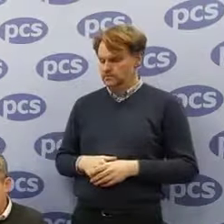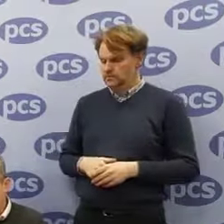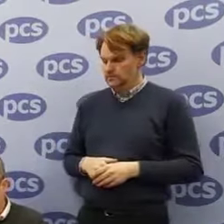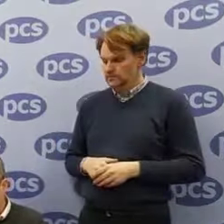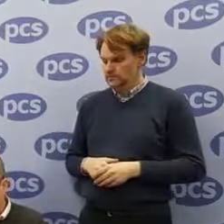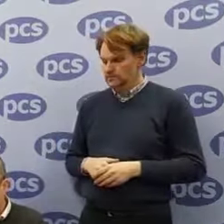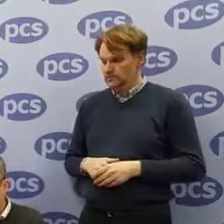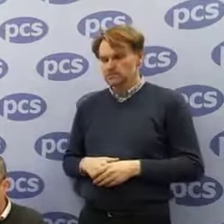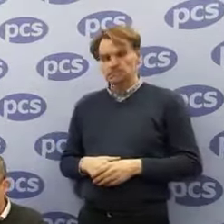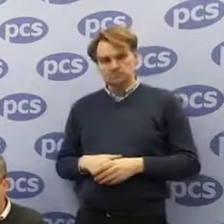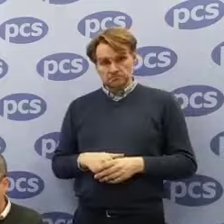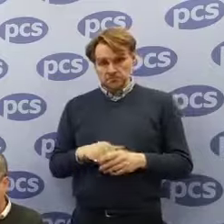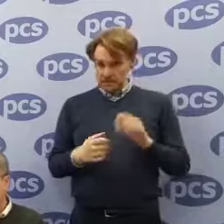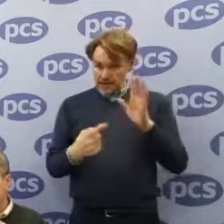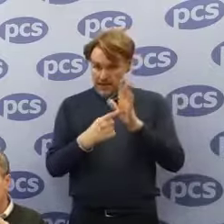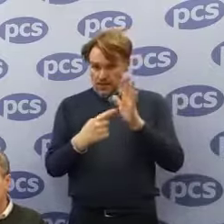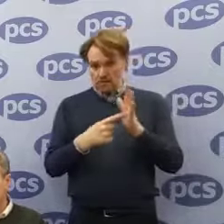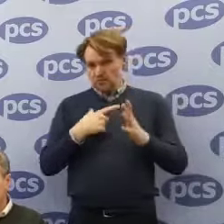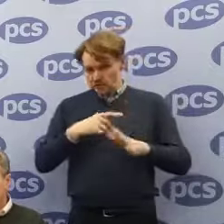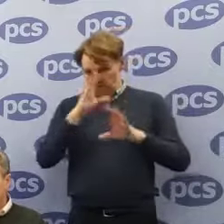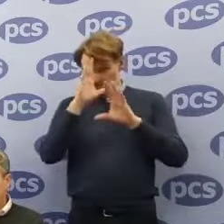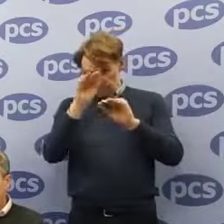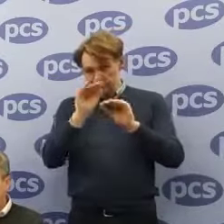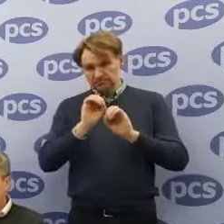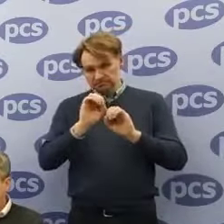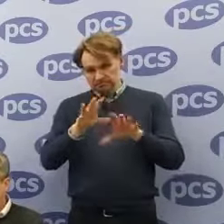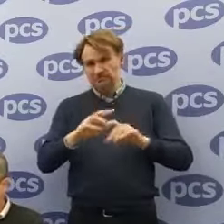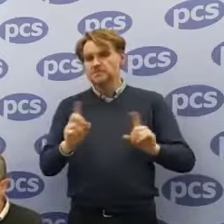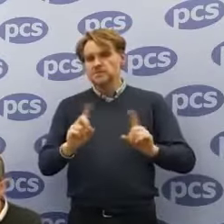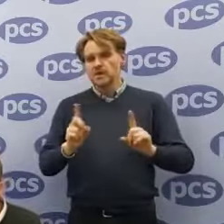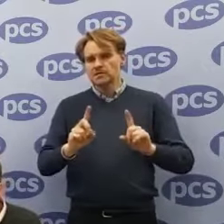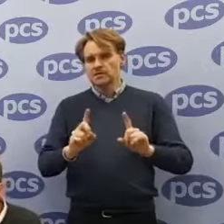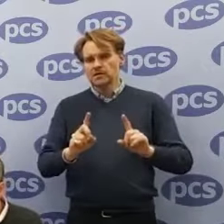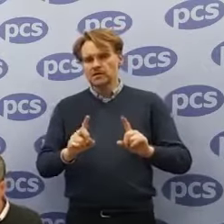to remind people that, because sometimes we all get lost, particularly if we've been